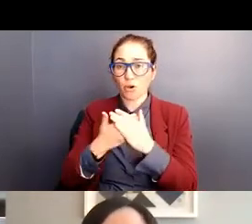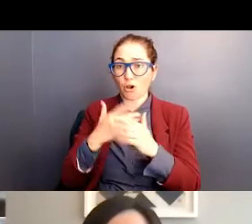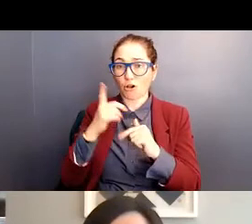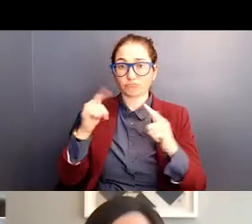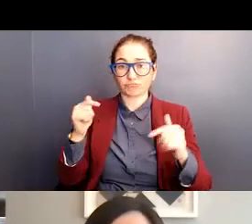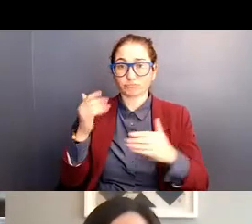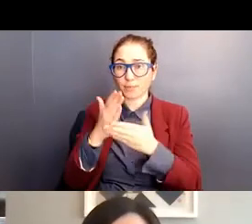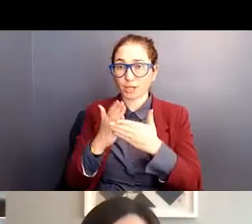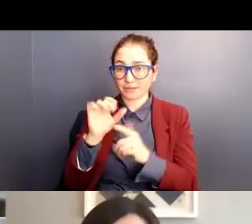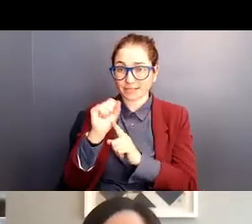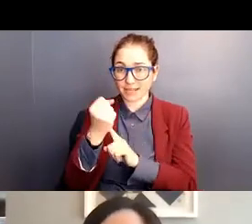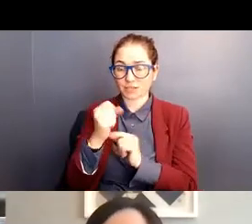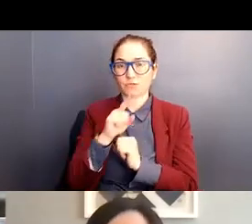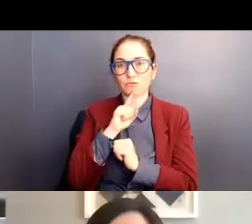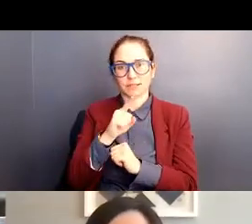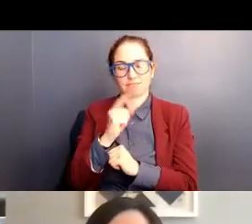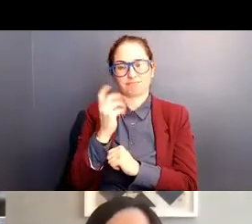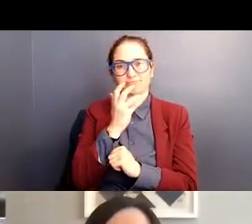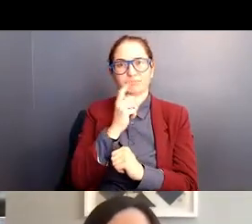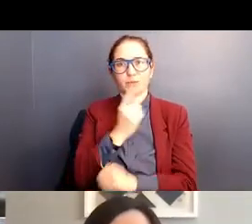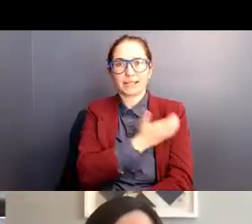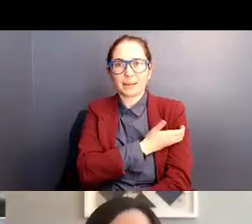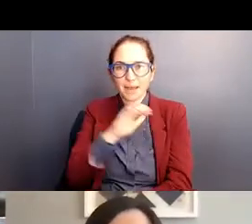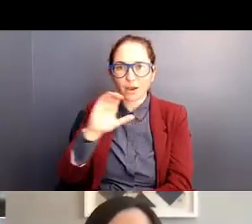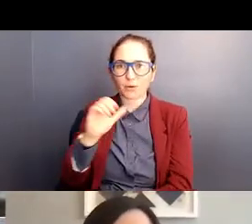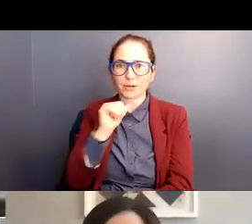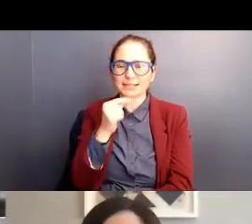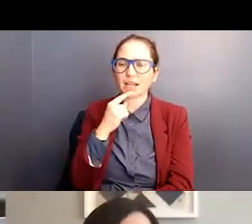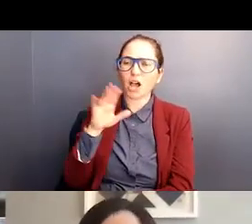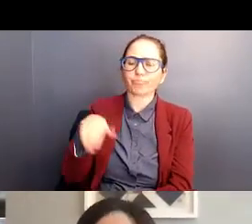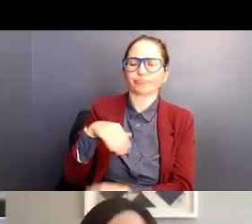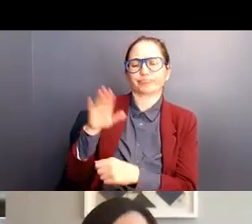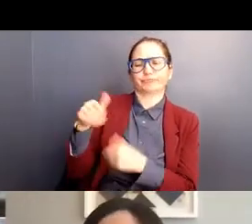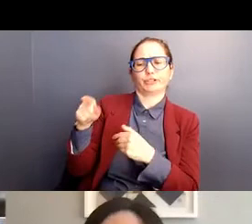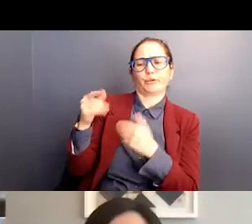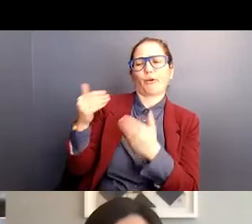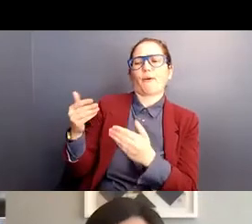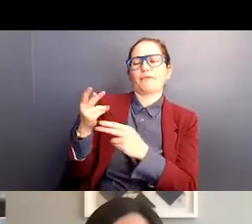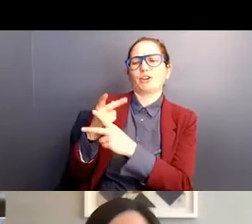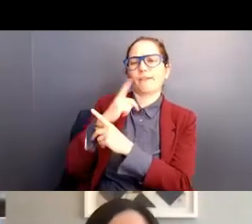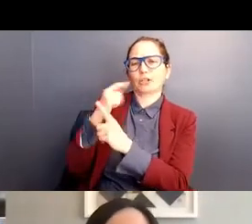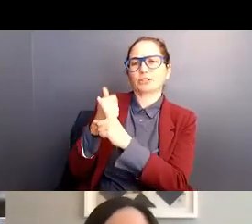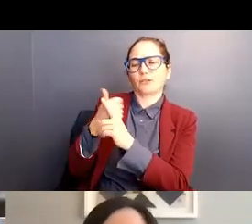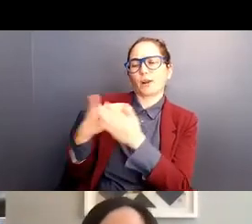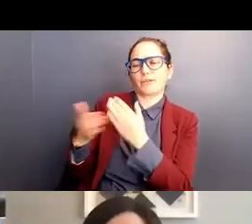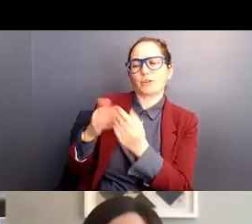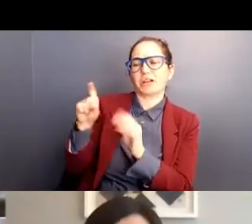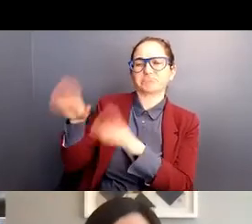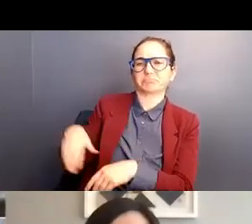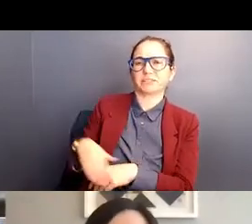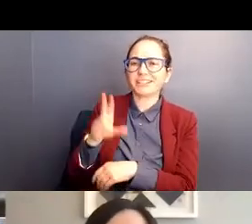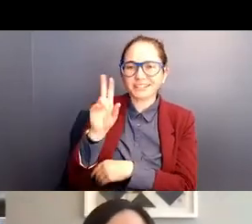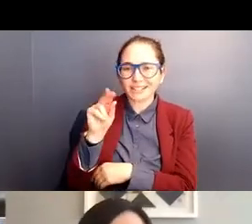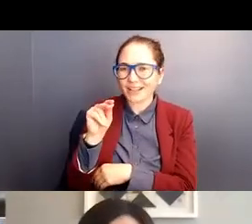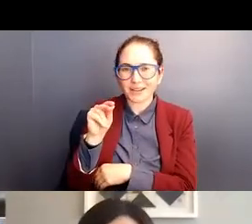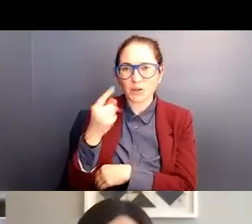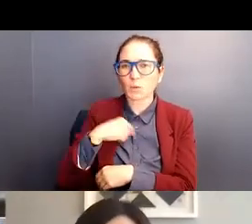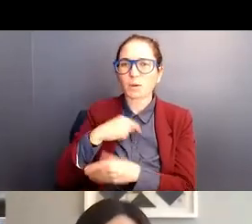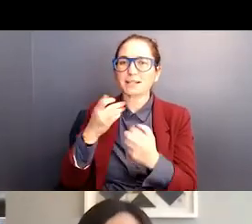empowers because we're saying how do we change as organizations,